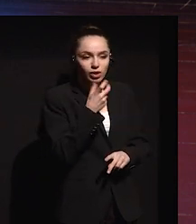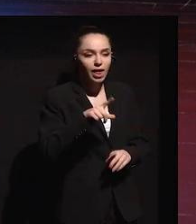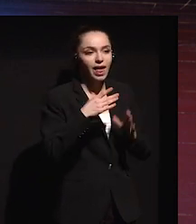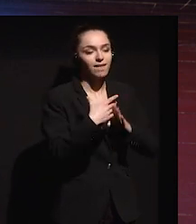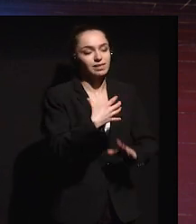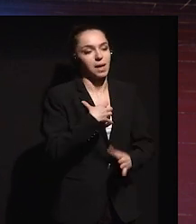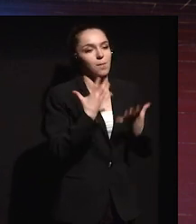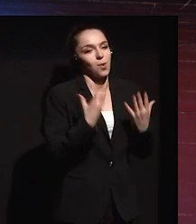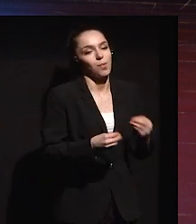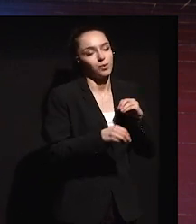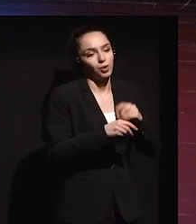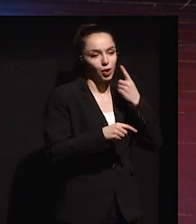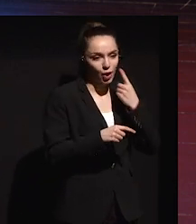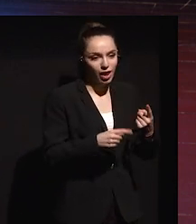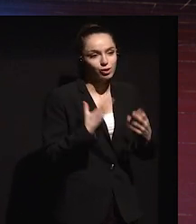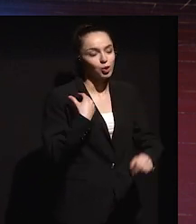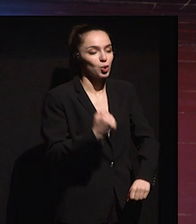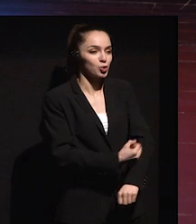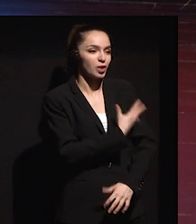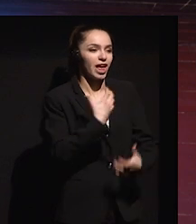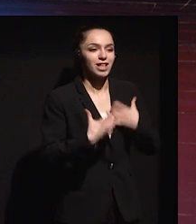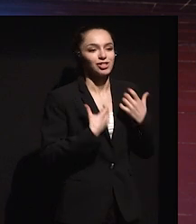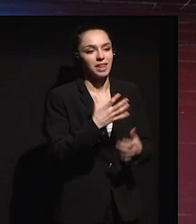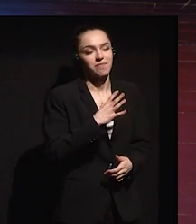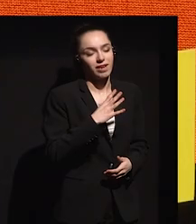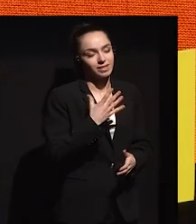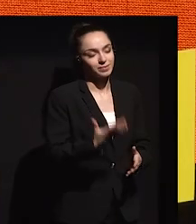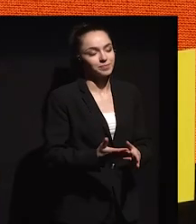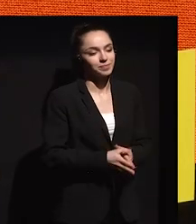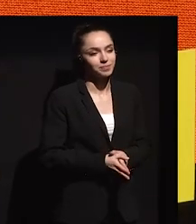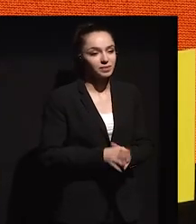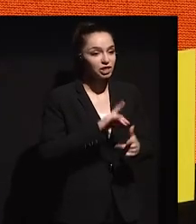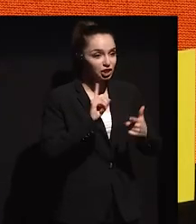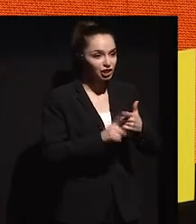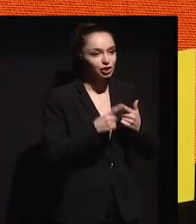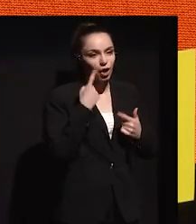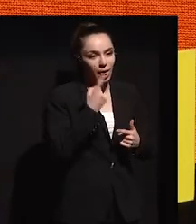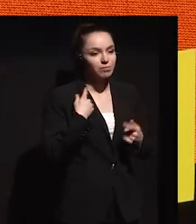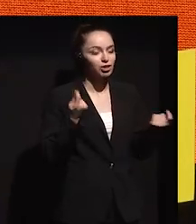and as I say, It's a great honor to host it in Gazhane Museum. As I said, we are collaborating for the second time